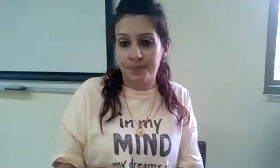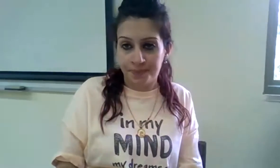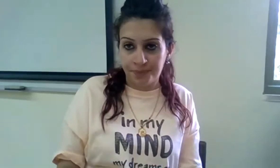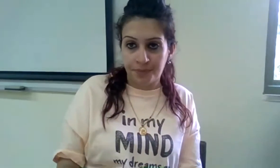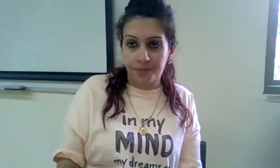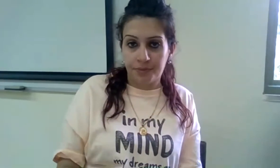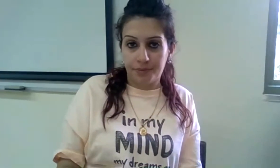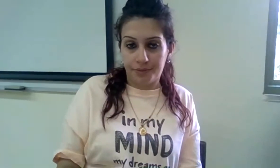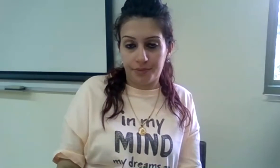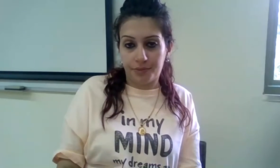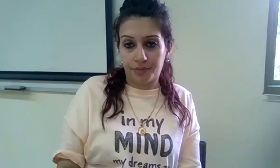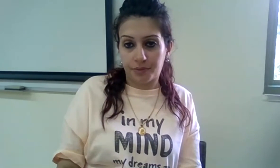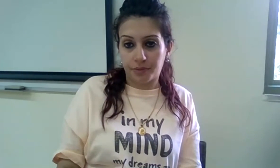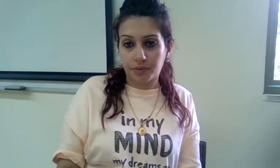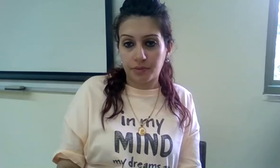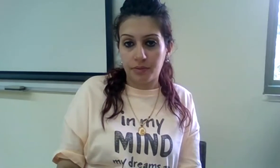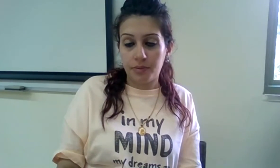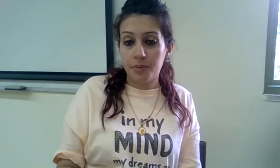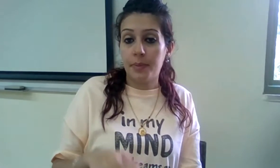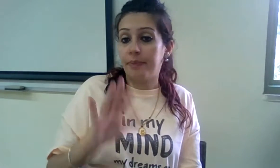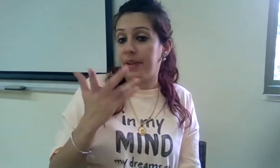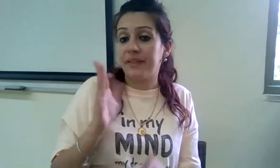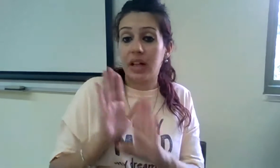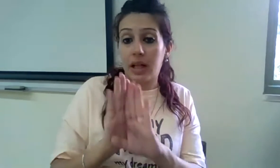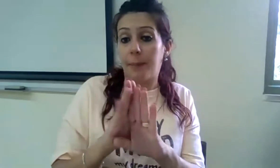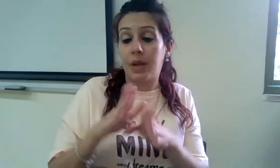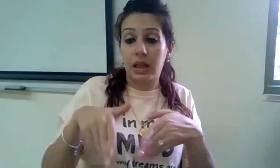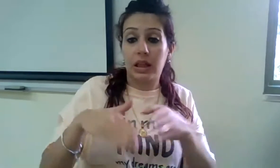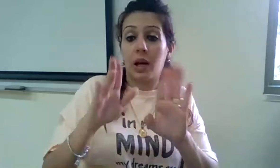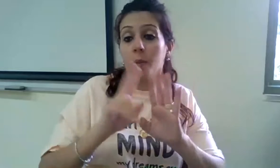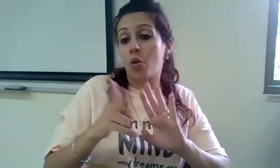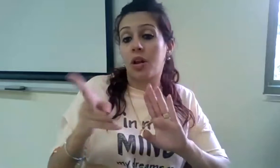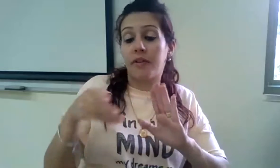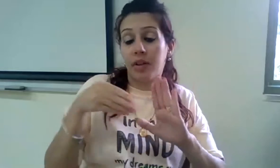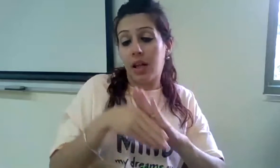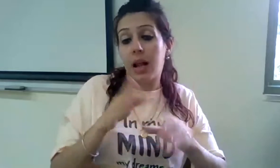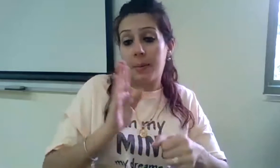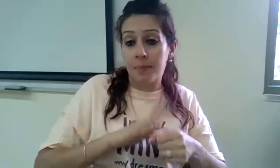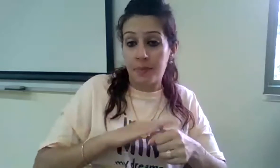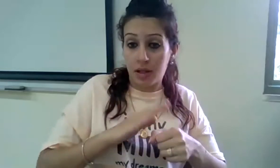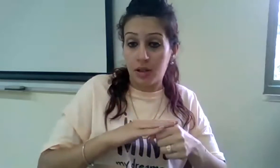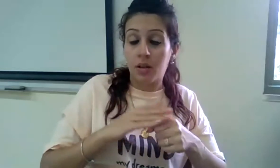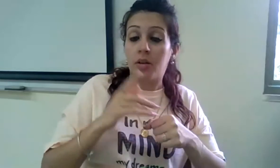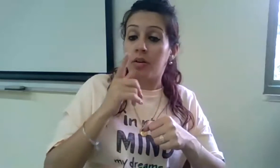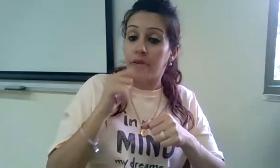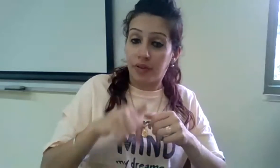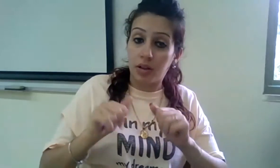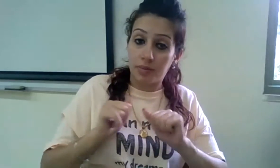practices that is close to an individualized learning plan.